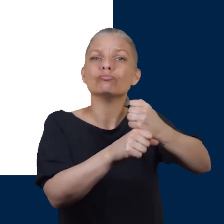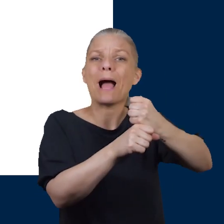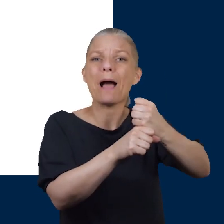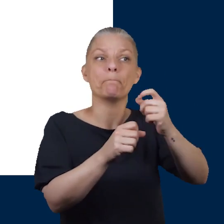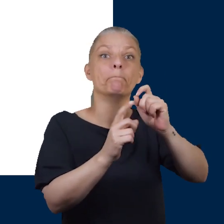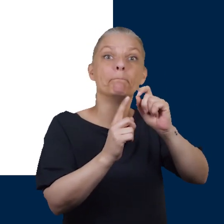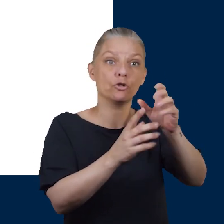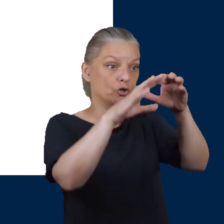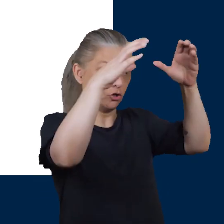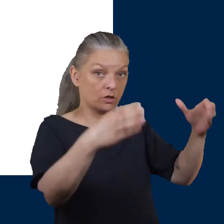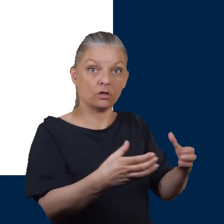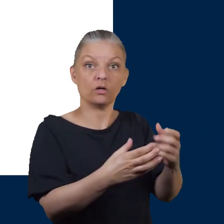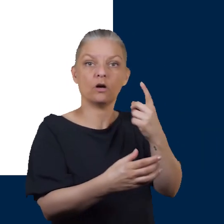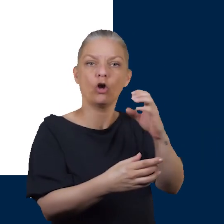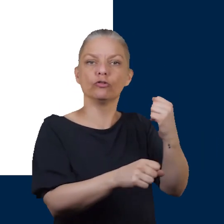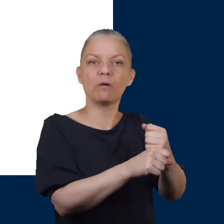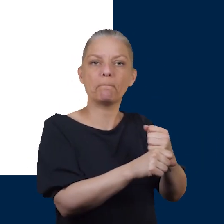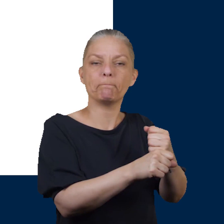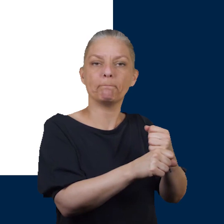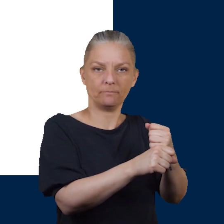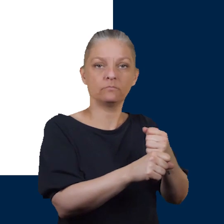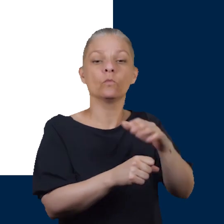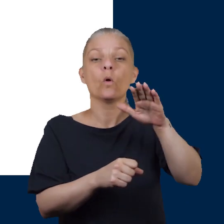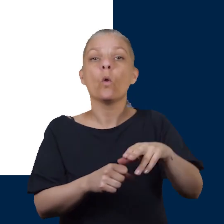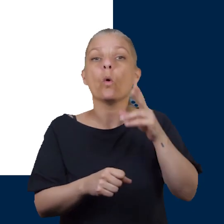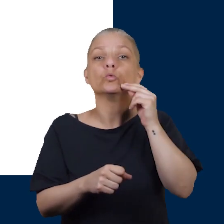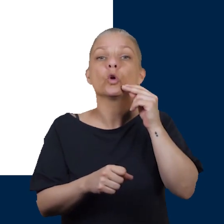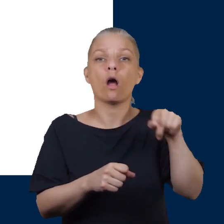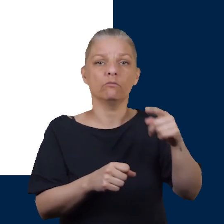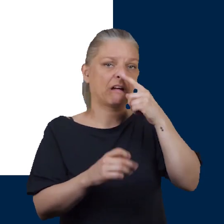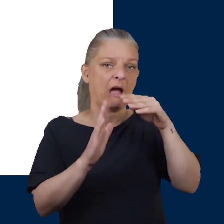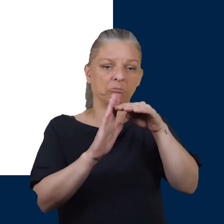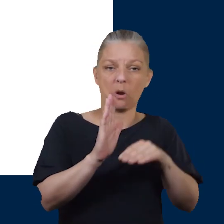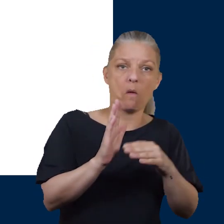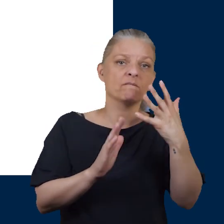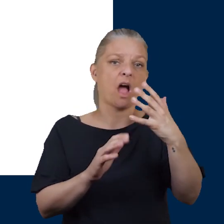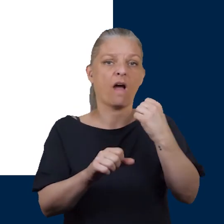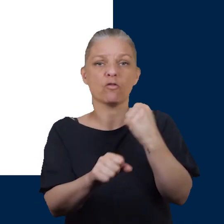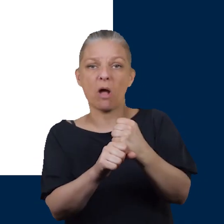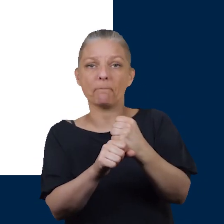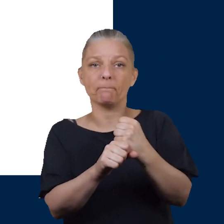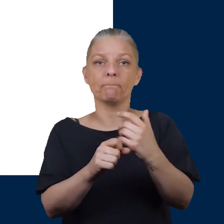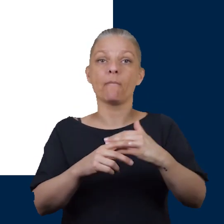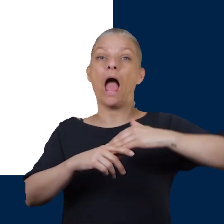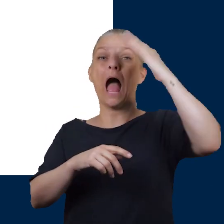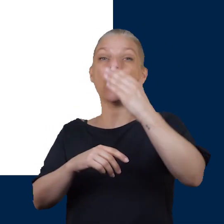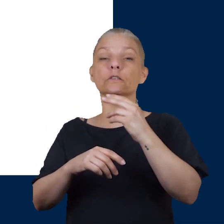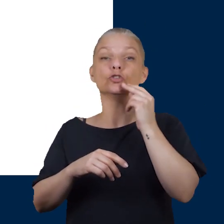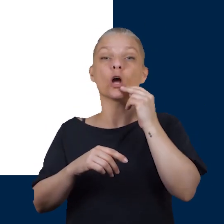low as it's only 1.2 grams of sugar per 100 grams. A low sugar food is anything below